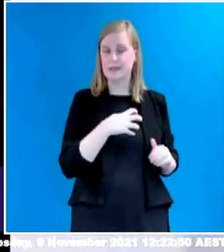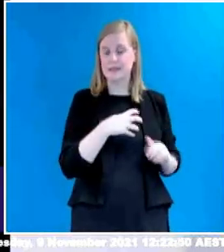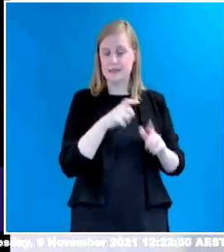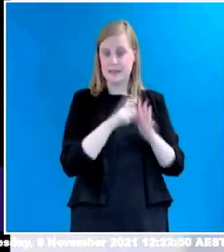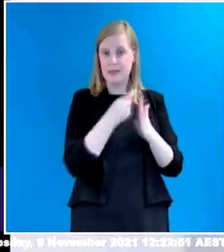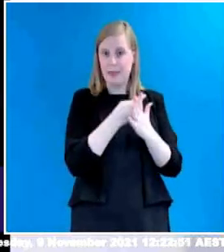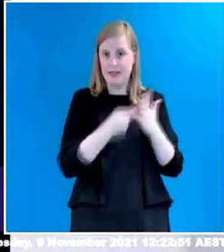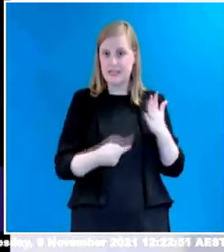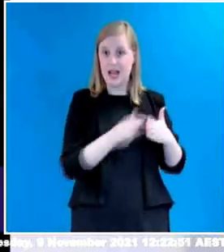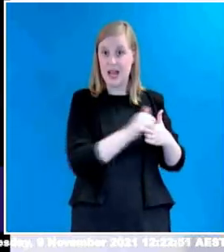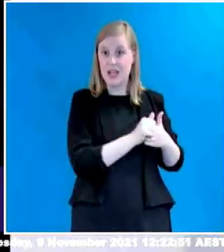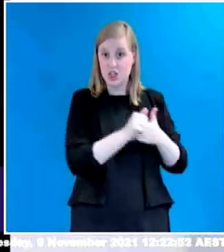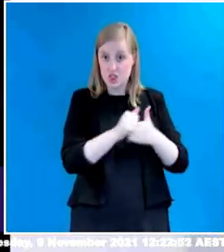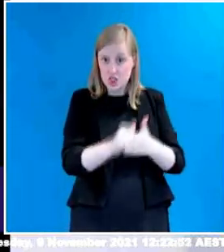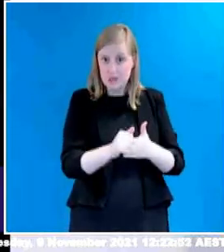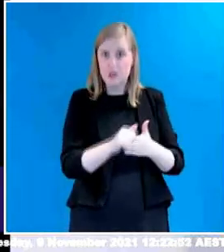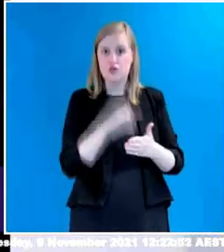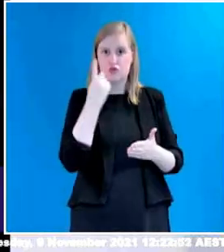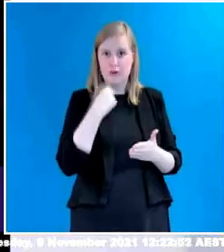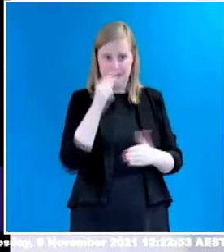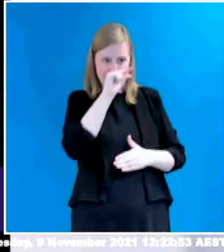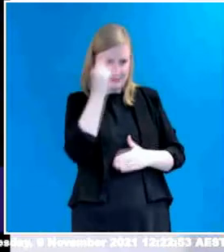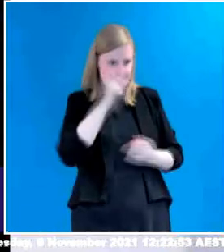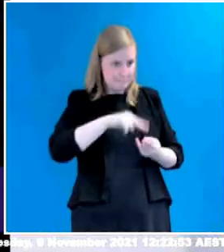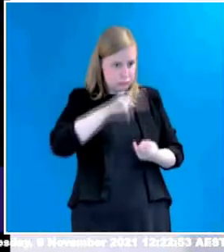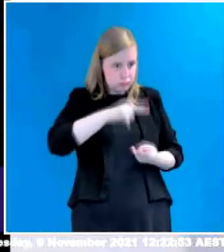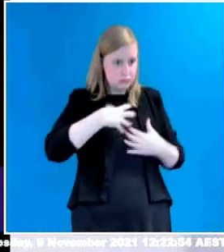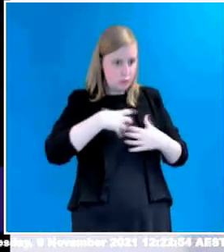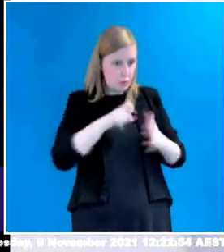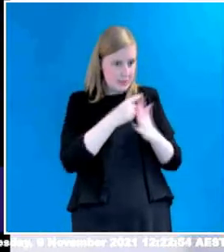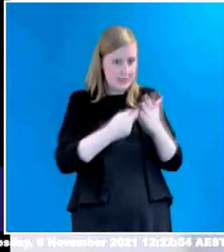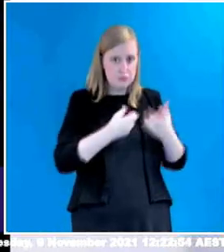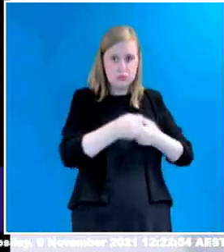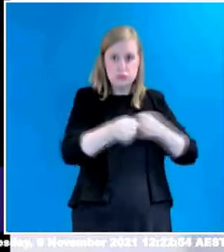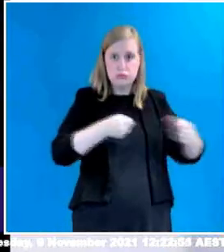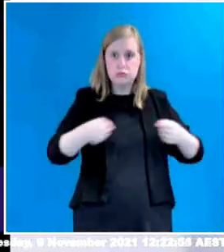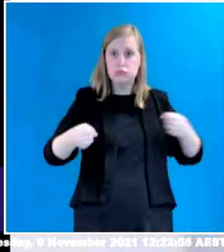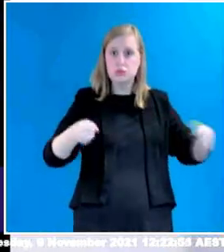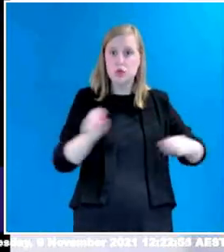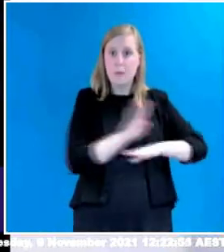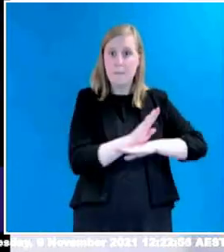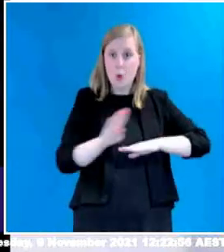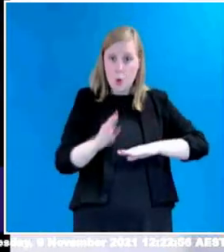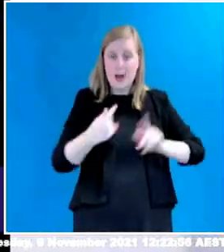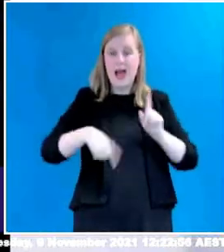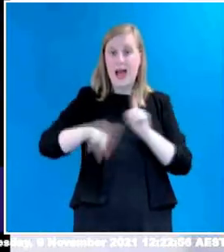boards and committees, but also to senior positions within the Victorian Public Service.